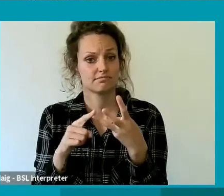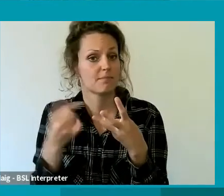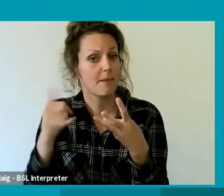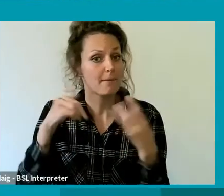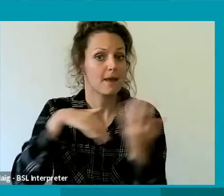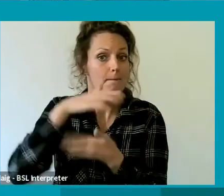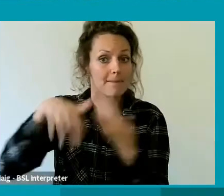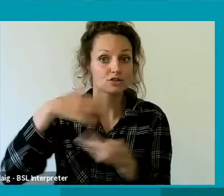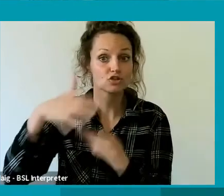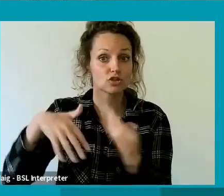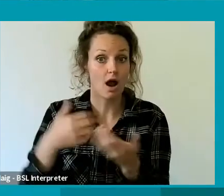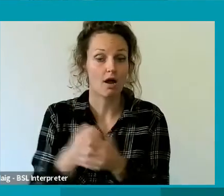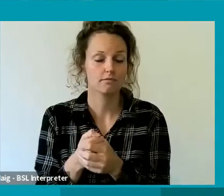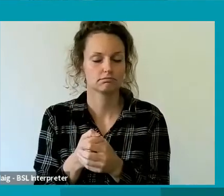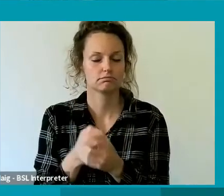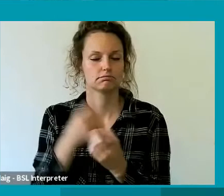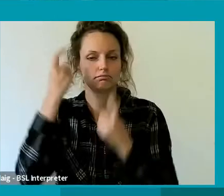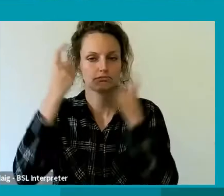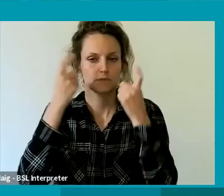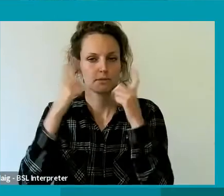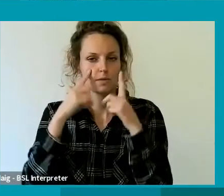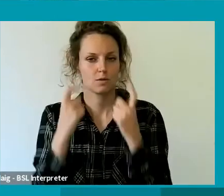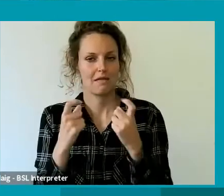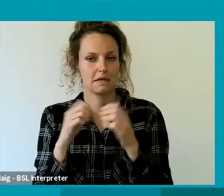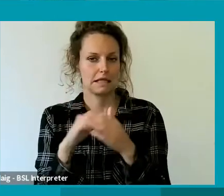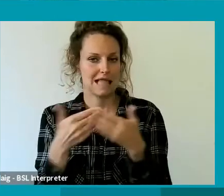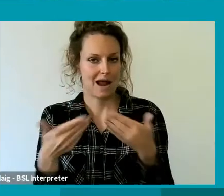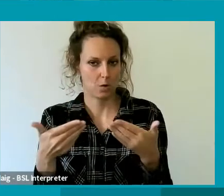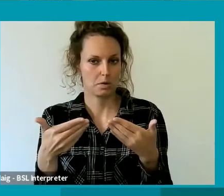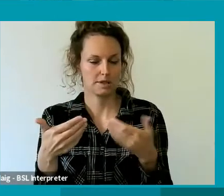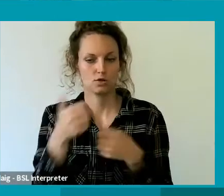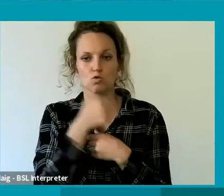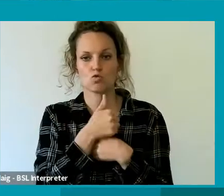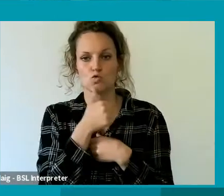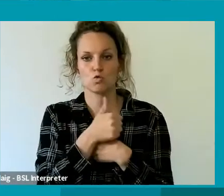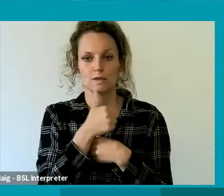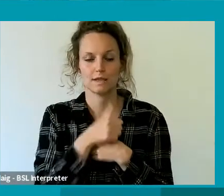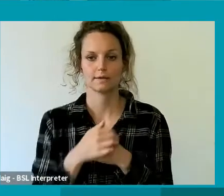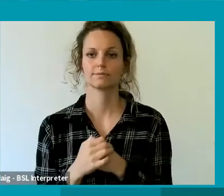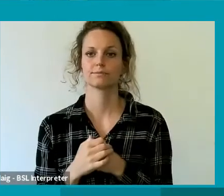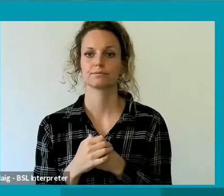so you want to think about the language that you're using across your LinkedIn profile.